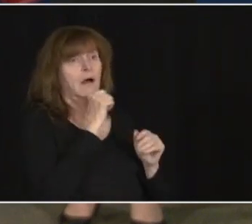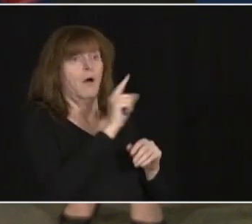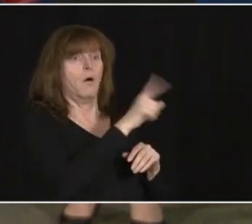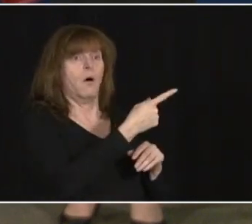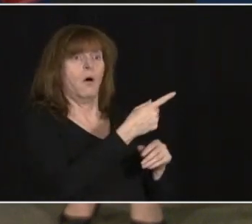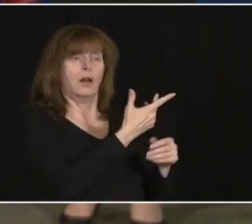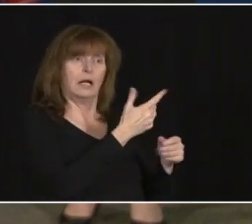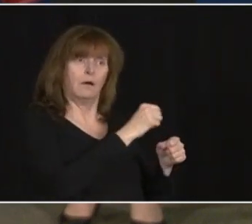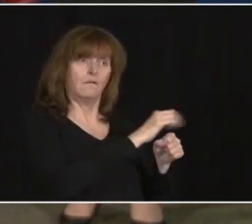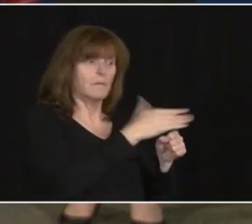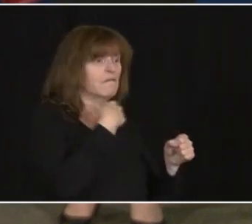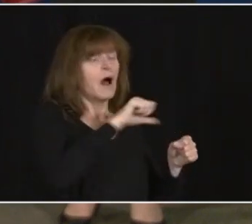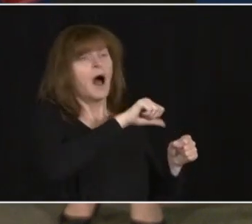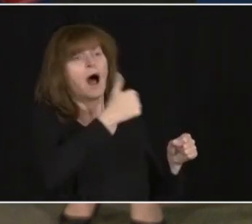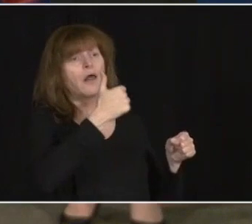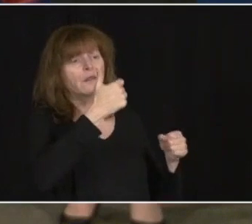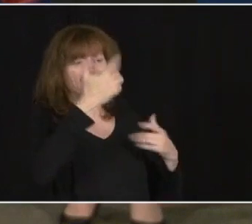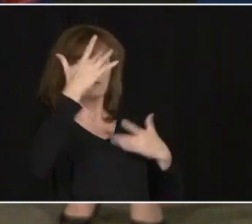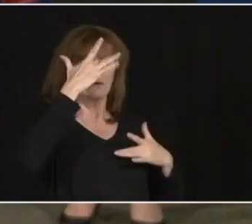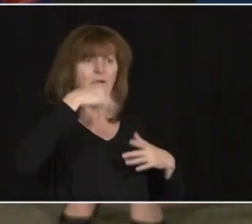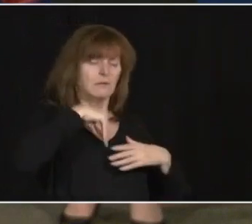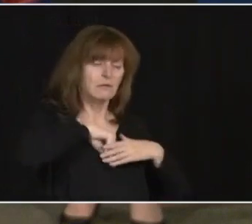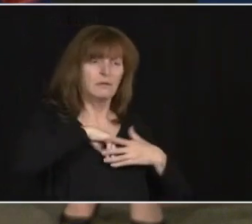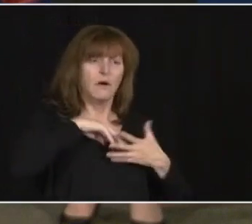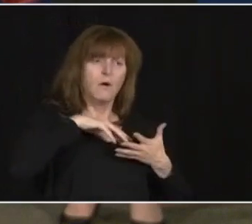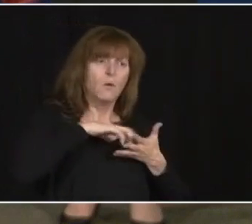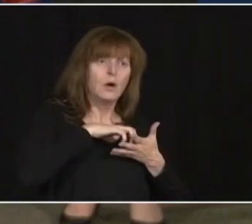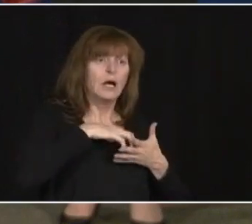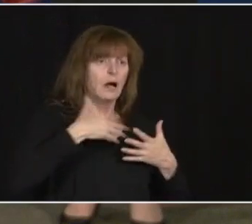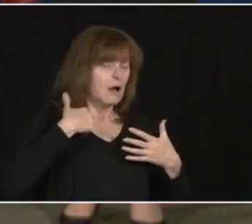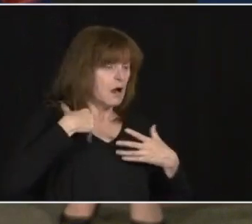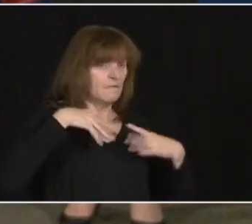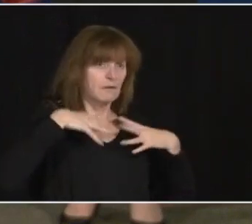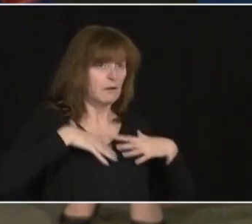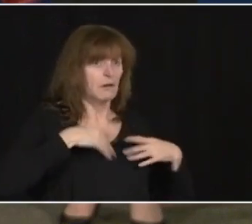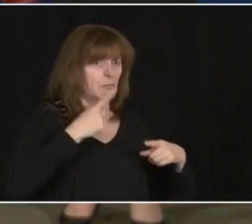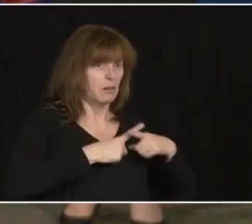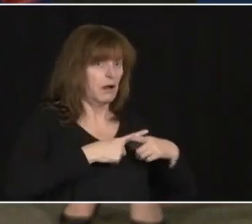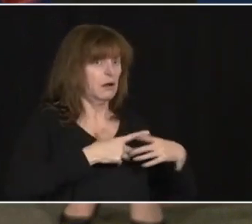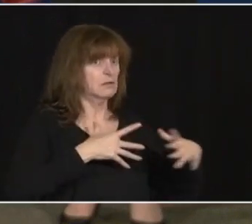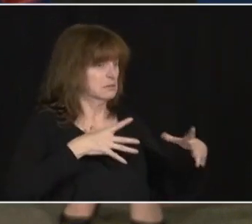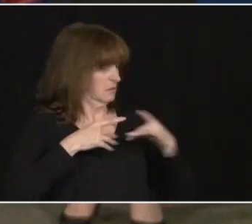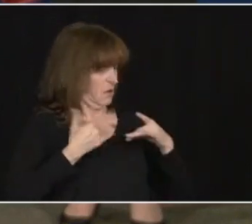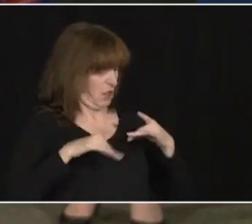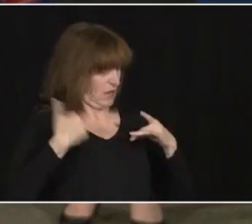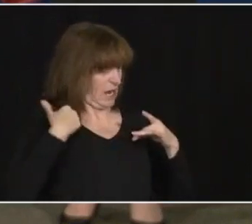with mullment -- or disease processes at the same time. Worldwide -- I mention this for context because it's